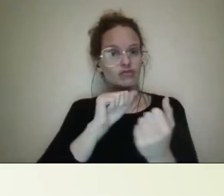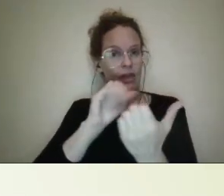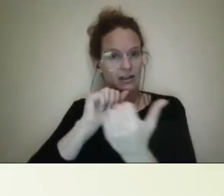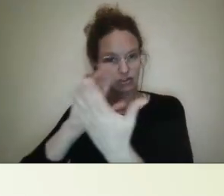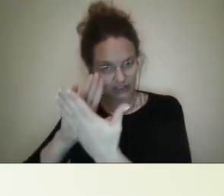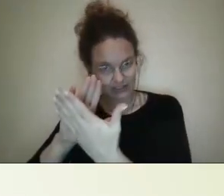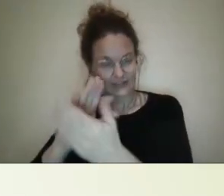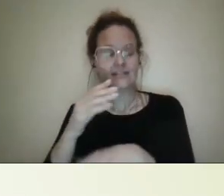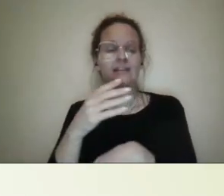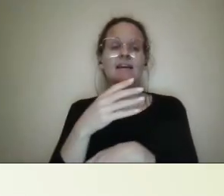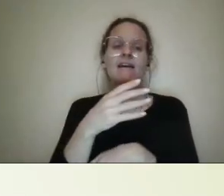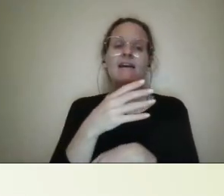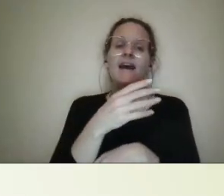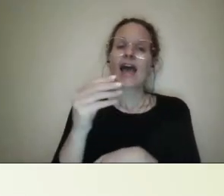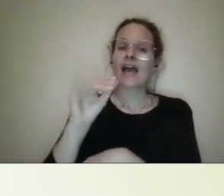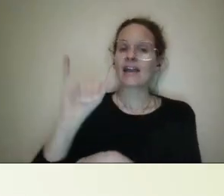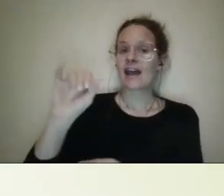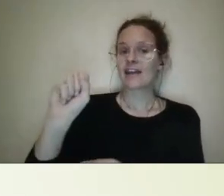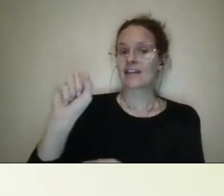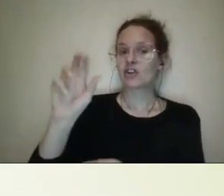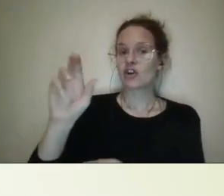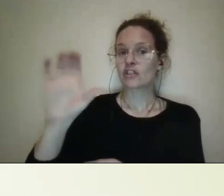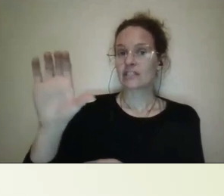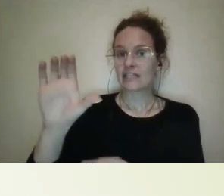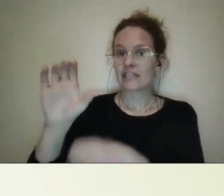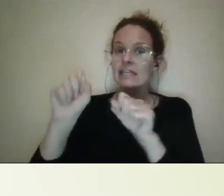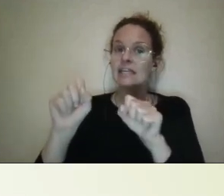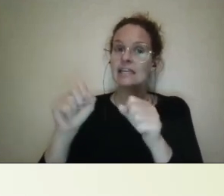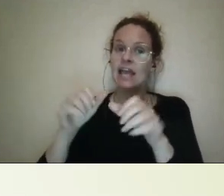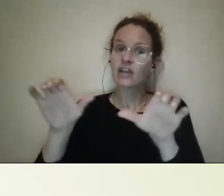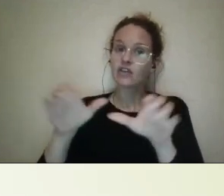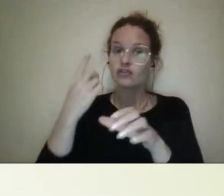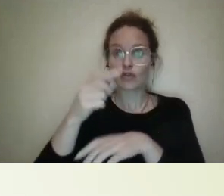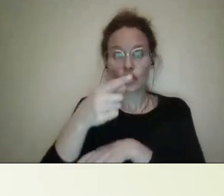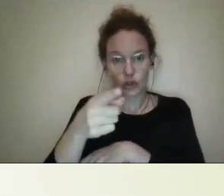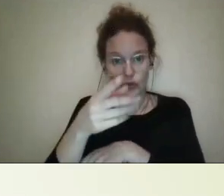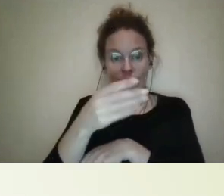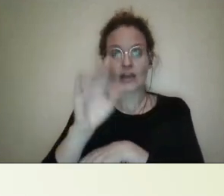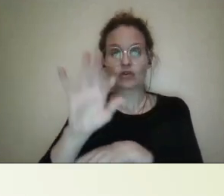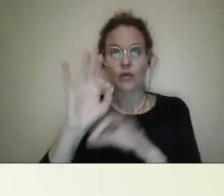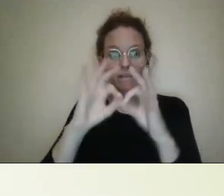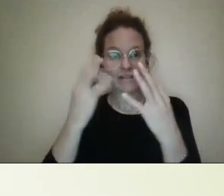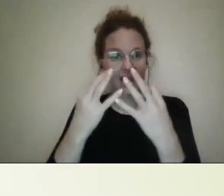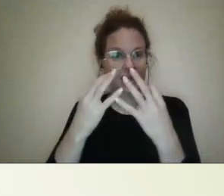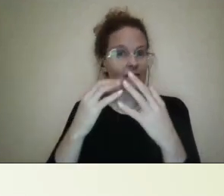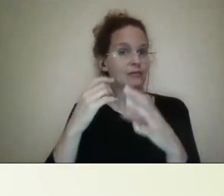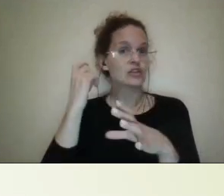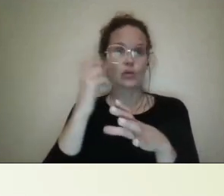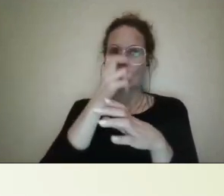what ISRC can do for you and your families. So let's jump right in.